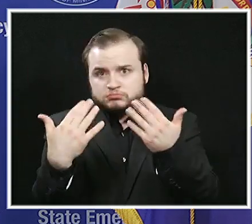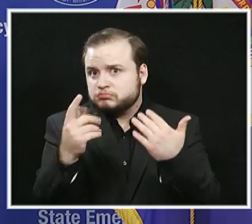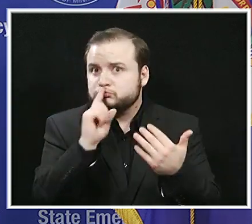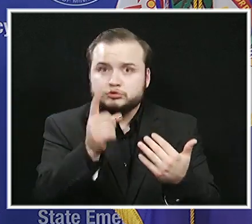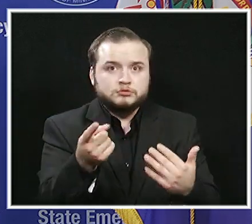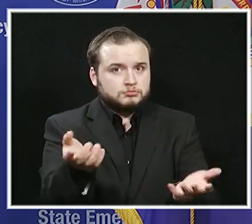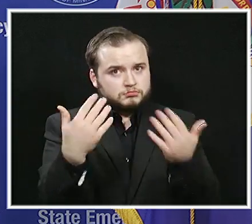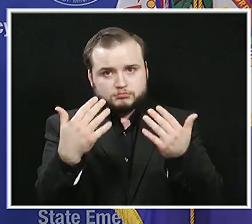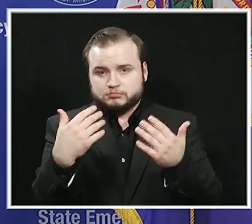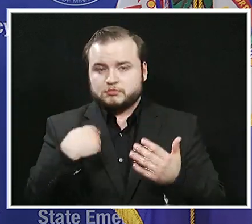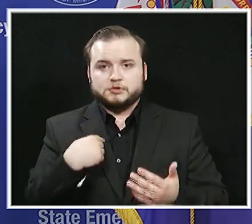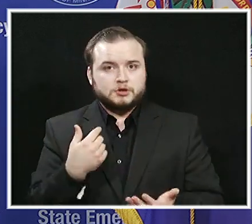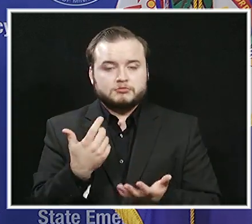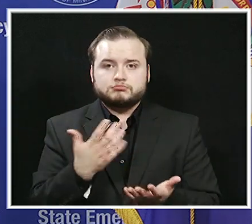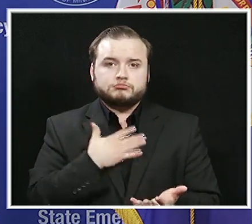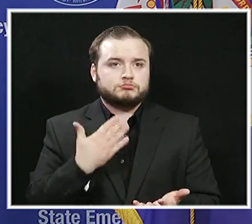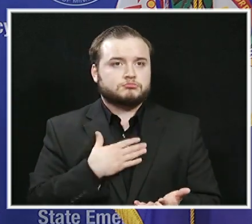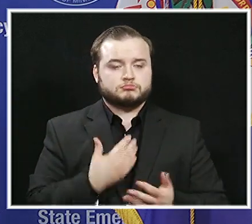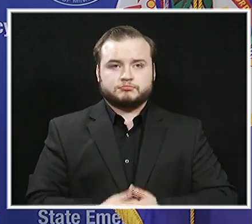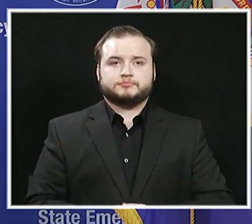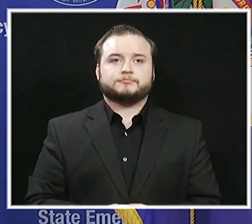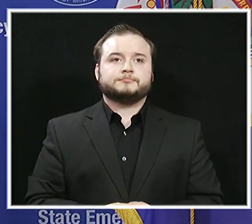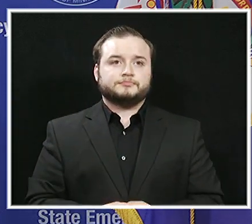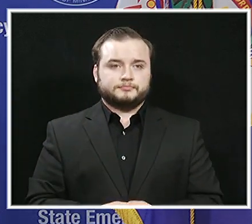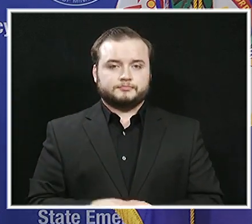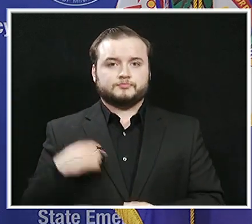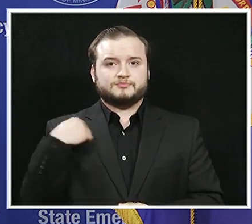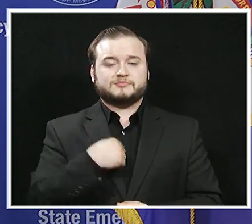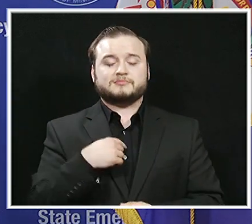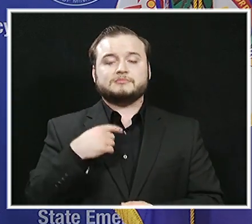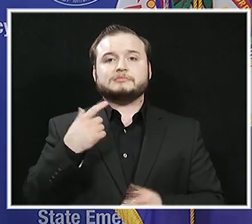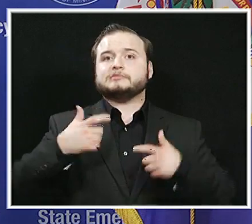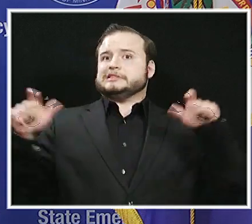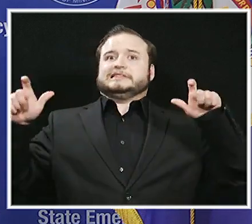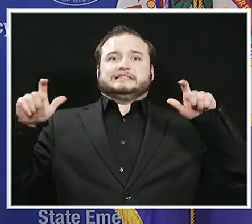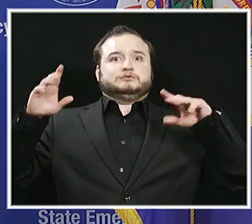always welcome these suggestions, we are thinking about these things. We are using them, we're putting